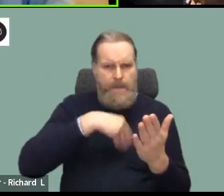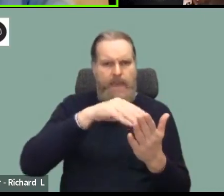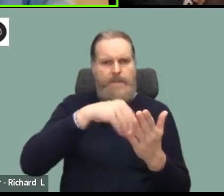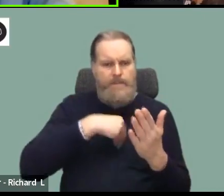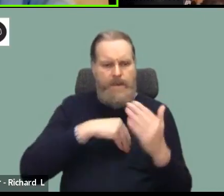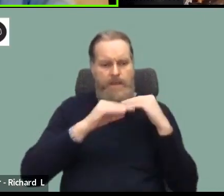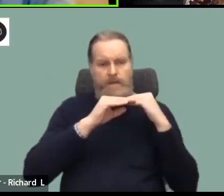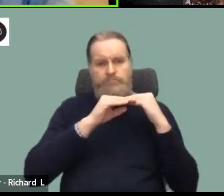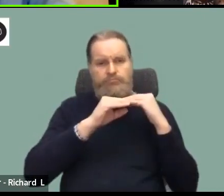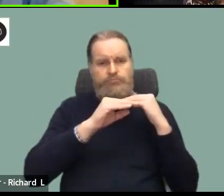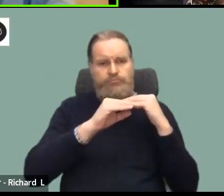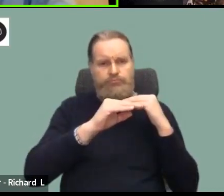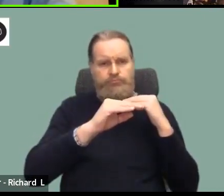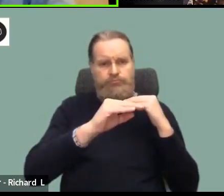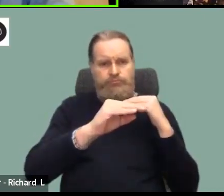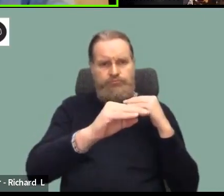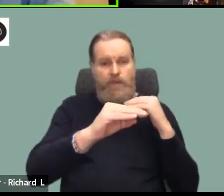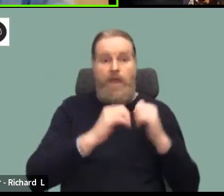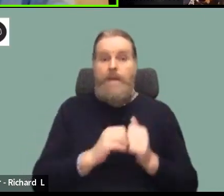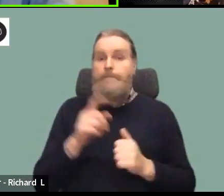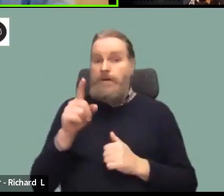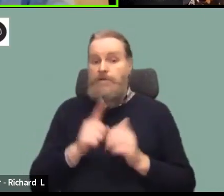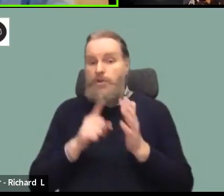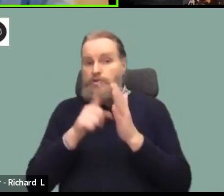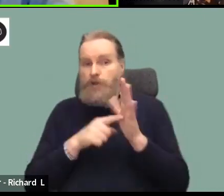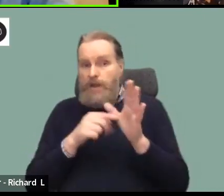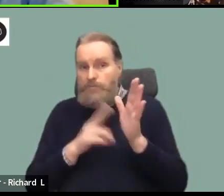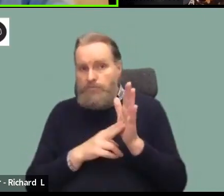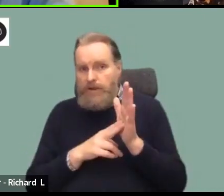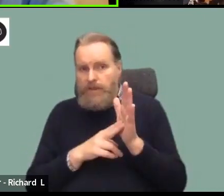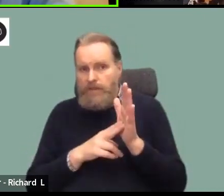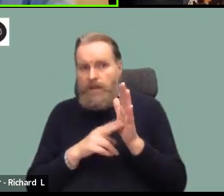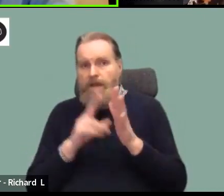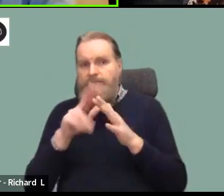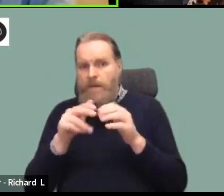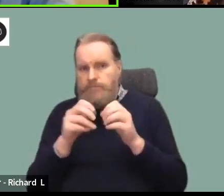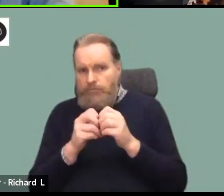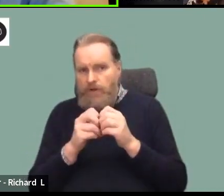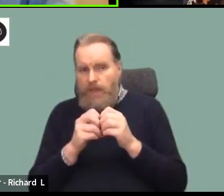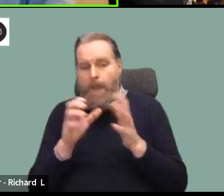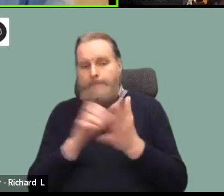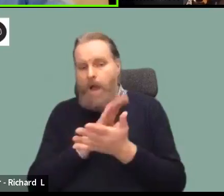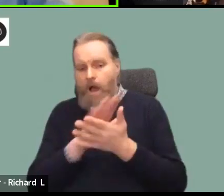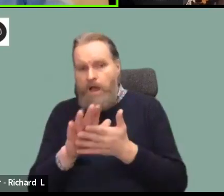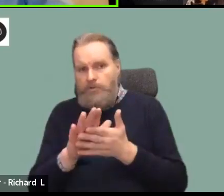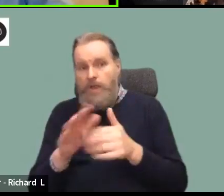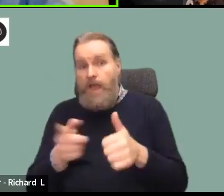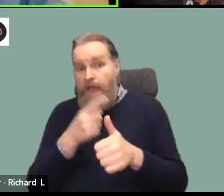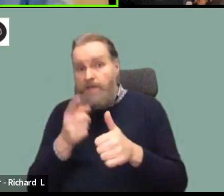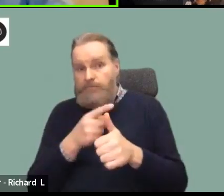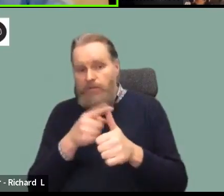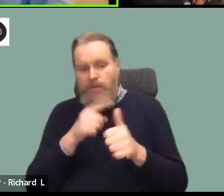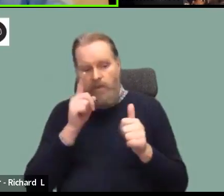s subs will be what they s subs will be what they have always been this. extra extra three pounds five pounds is only for this this